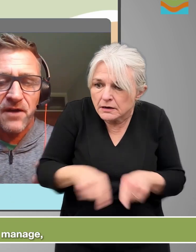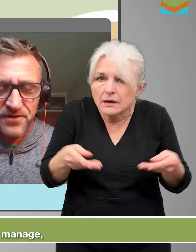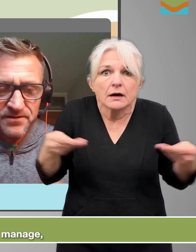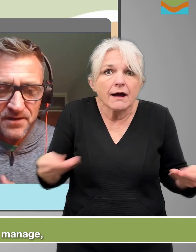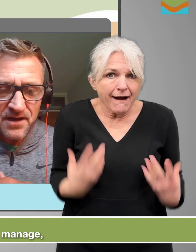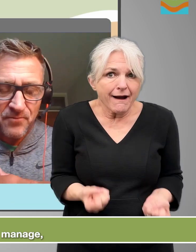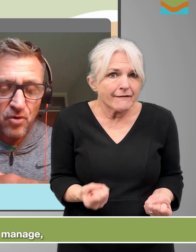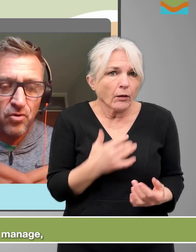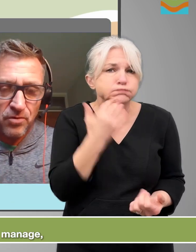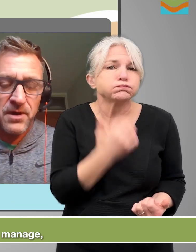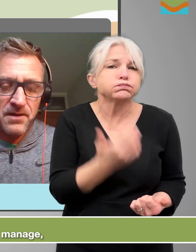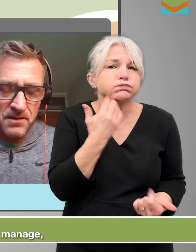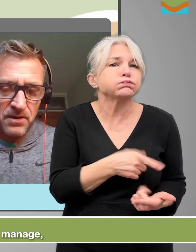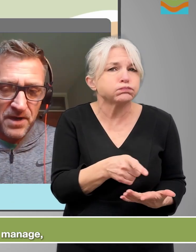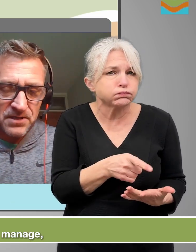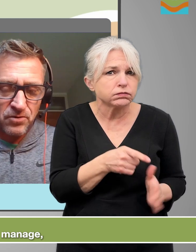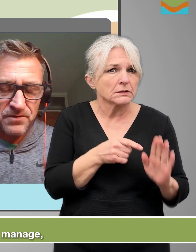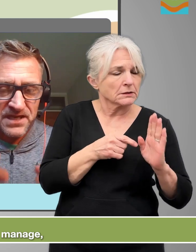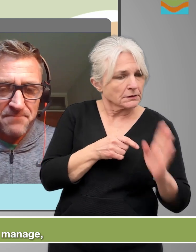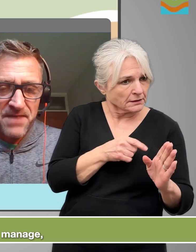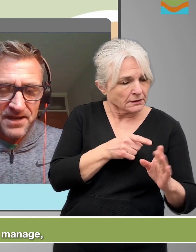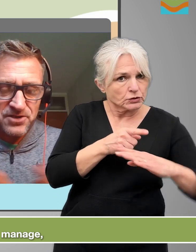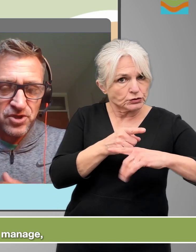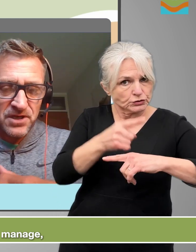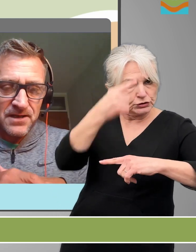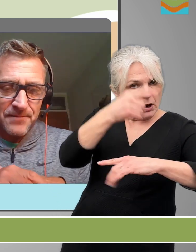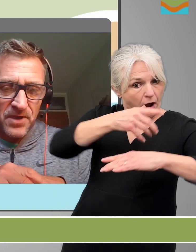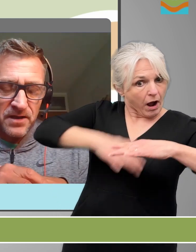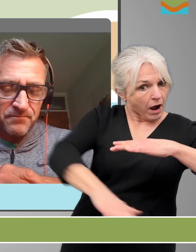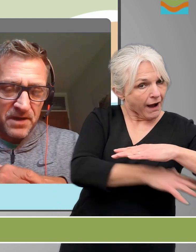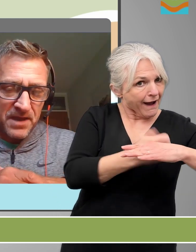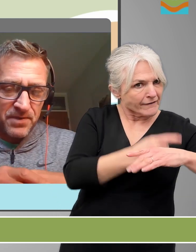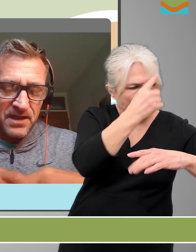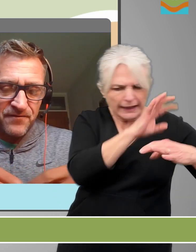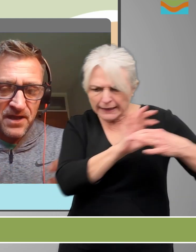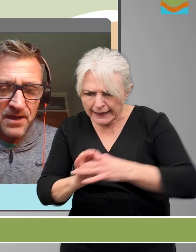to govern or you might call, say, manage, and it may be even